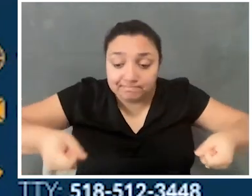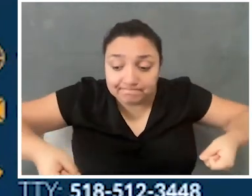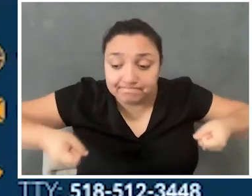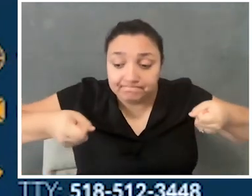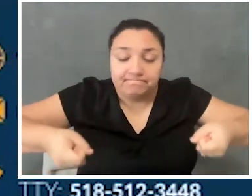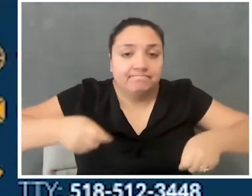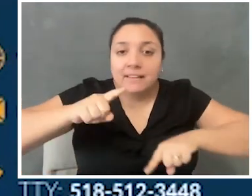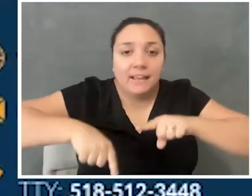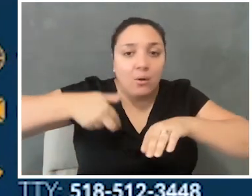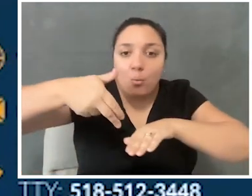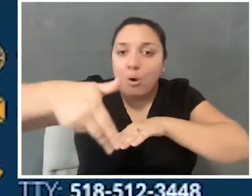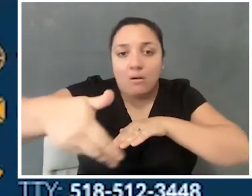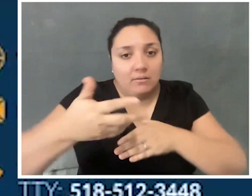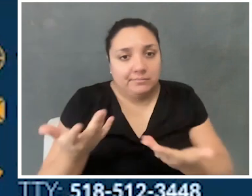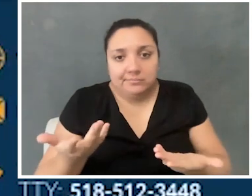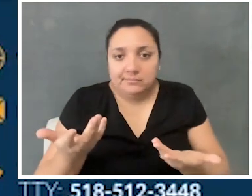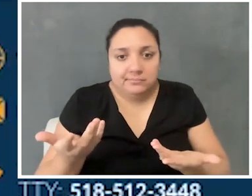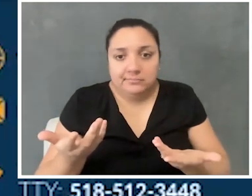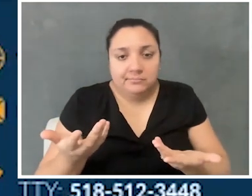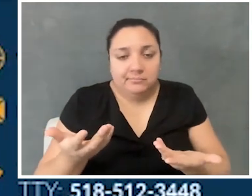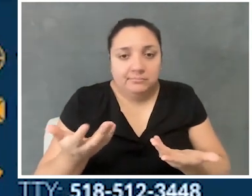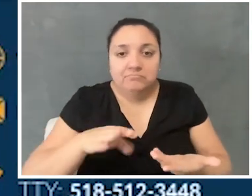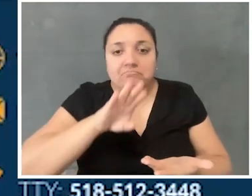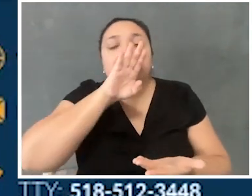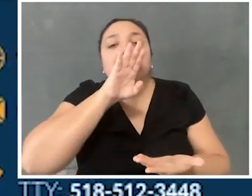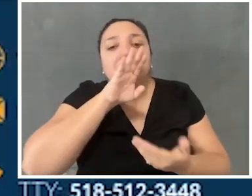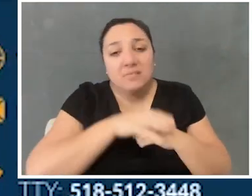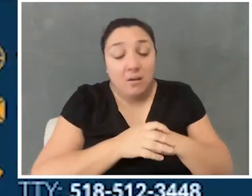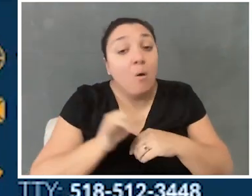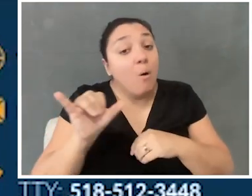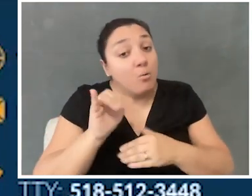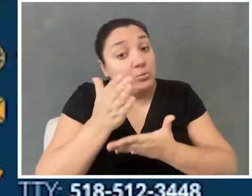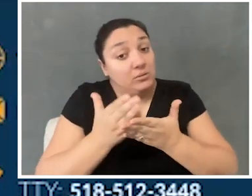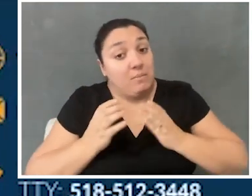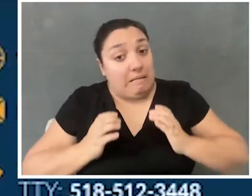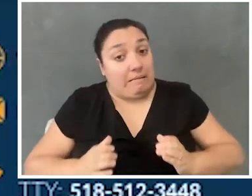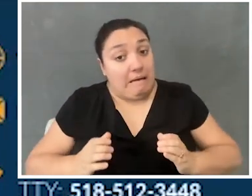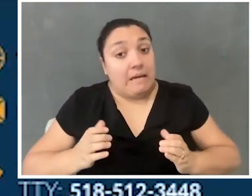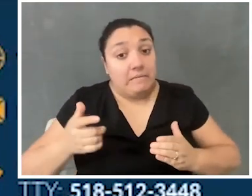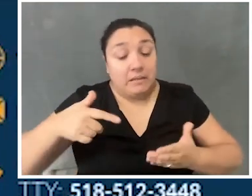to travel from point A to point B. Our clients were also injured while they were trying to ambulate